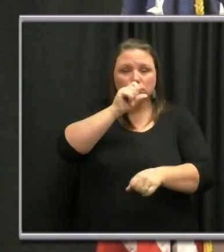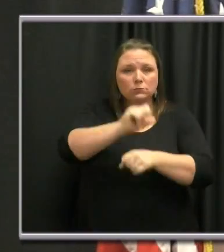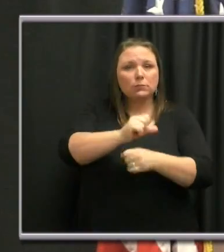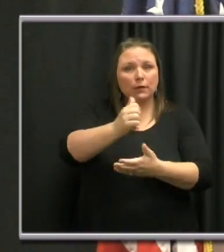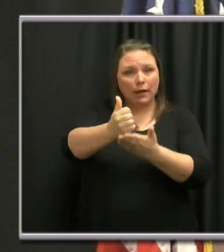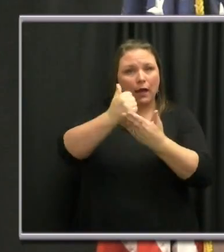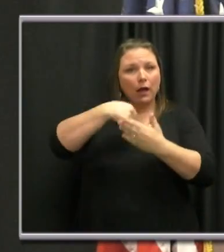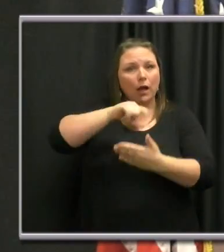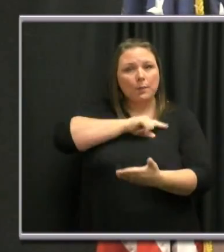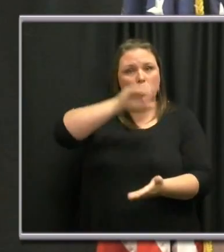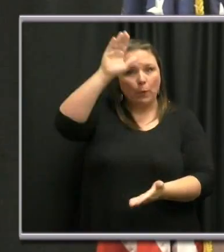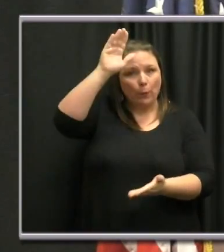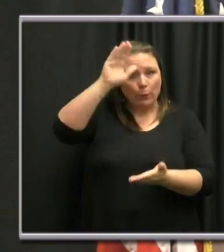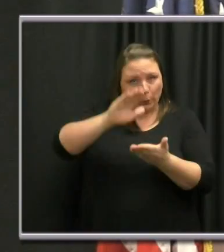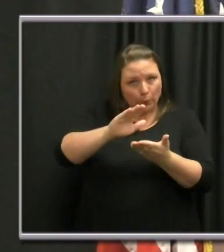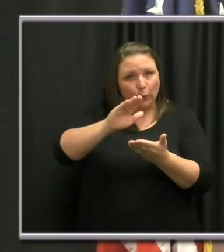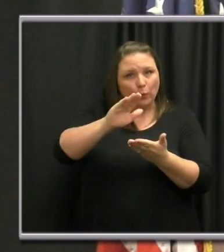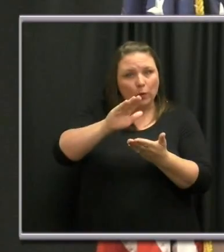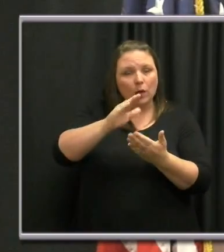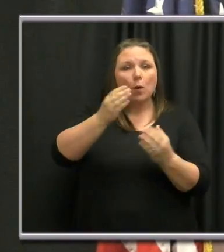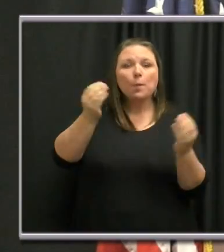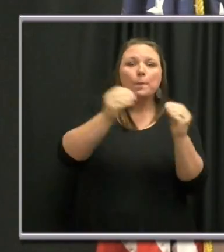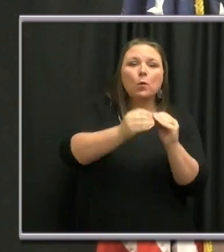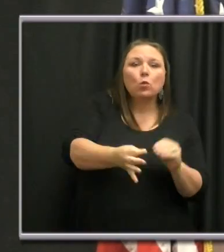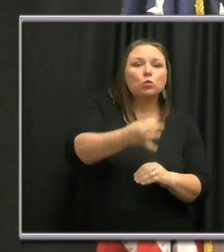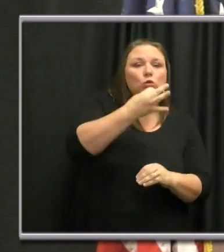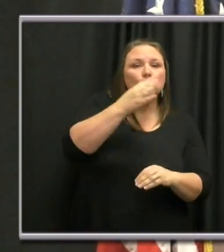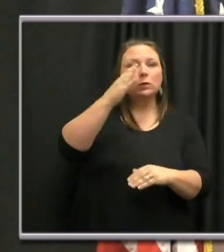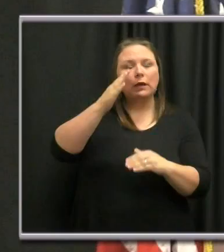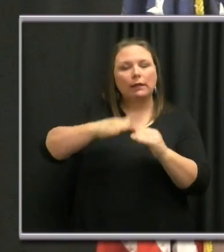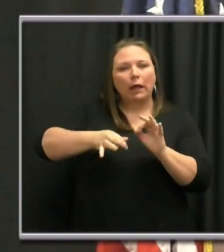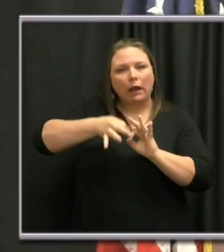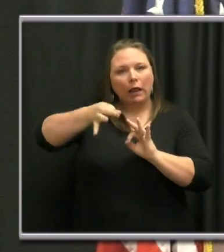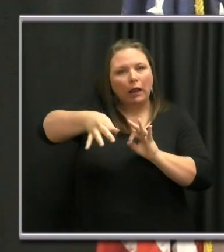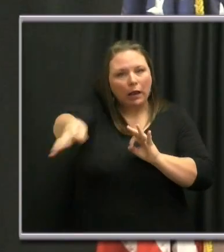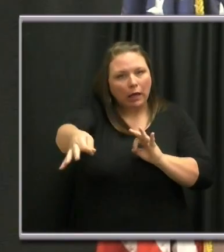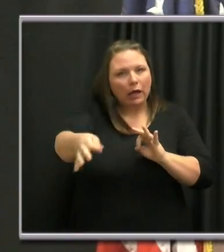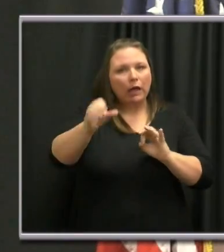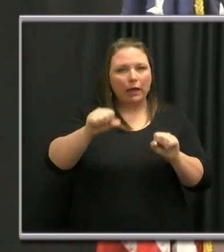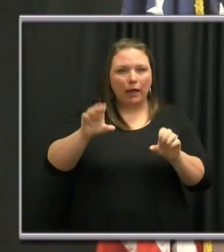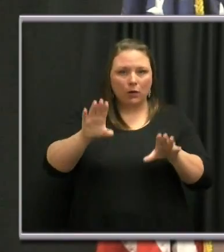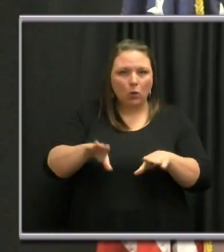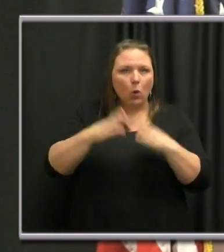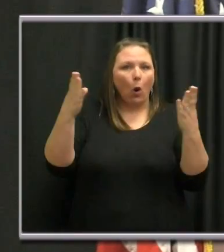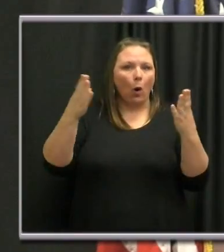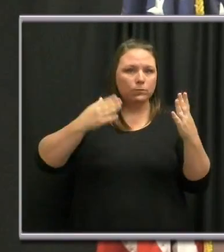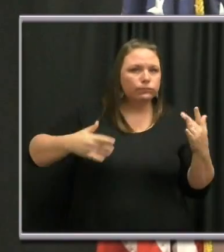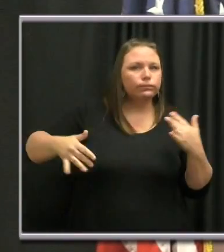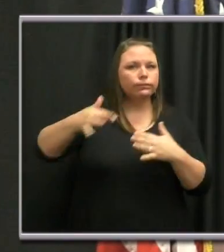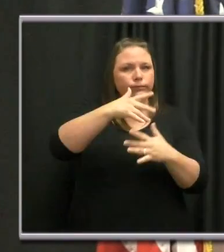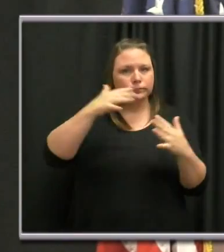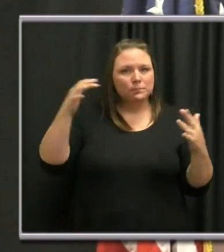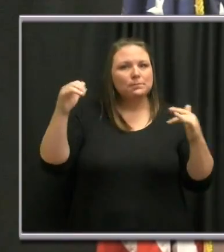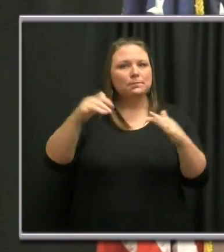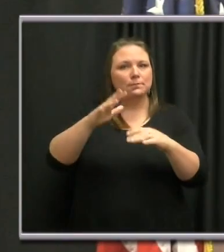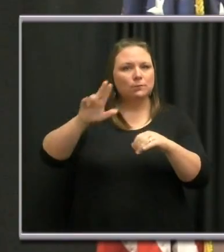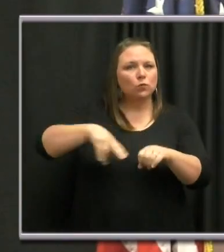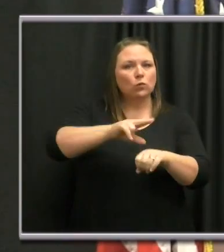EVERYTHING EVERYONE IS DOING BECAUSE IT HAS REALLY HELPED US BE ABLE TO HIT A POINT WHERE I THINK SOONER THAN LATER WE'LL